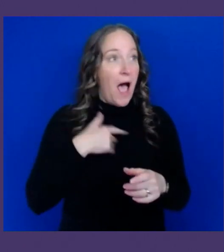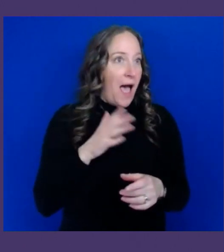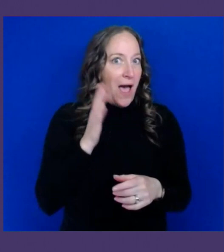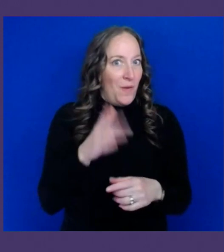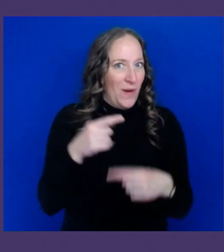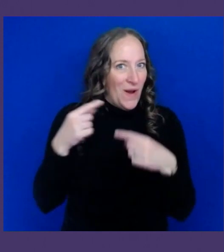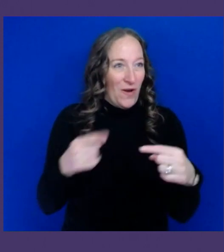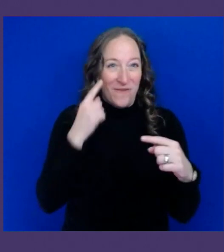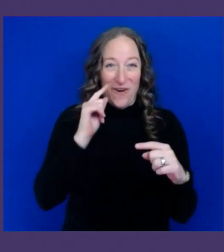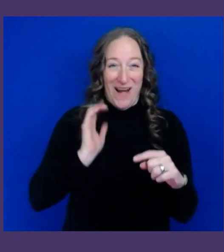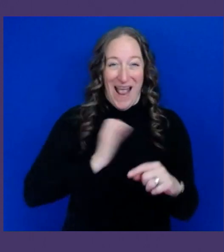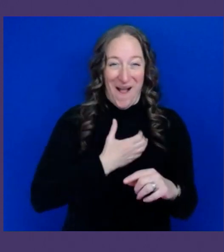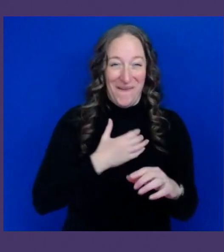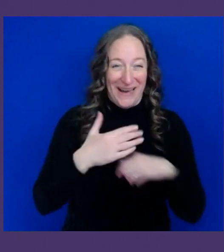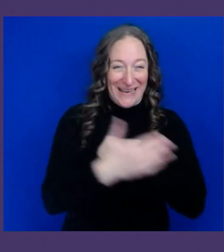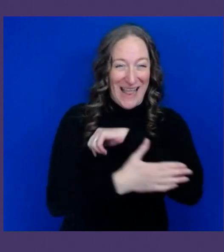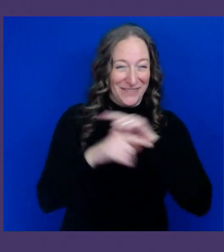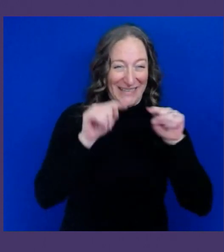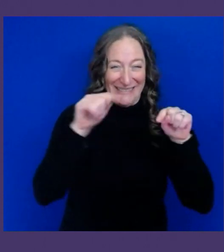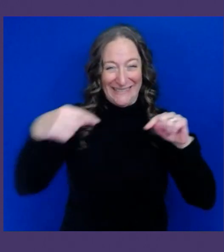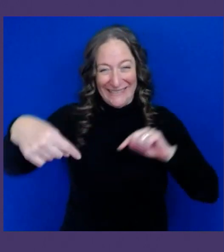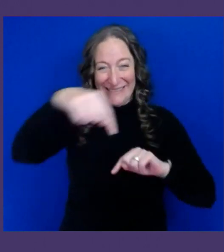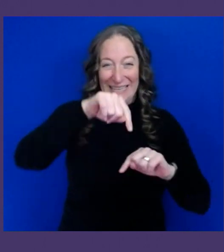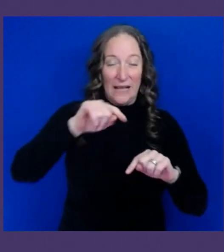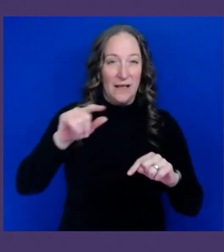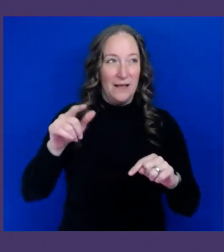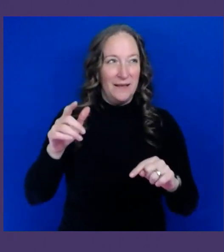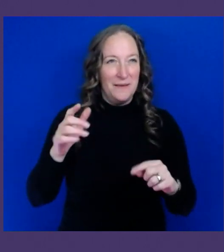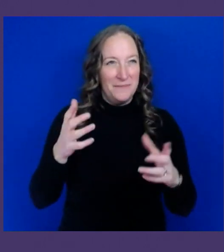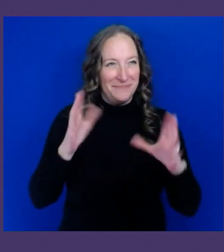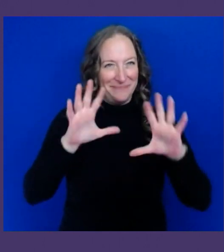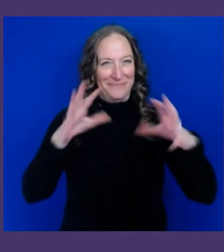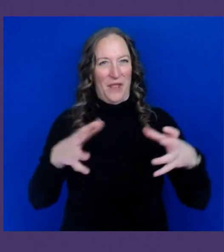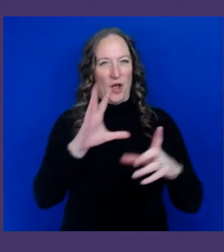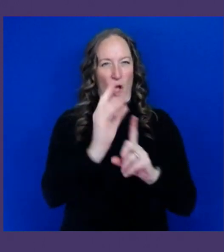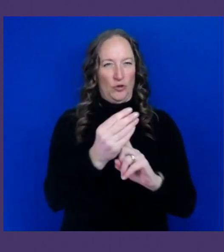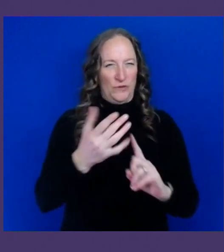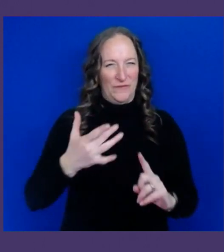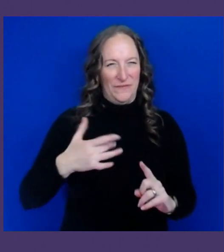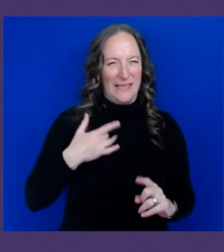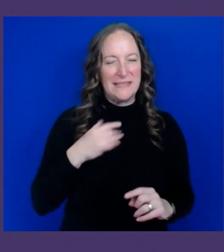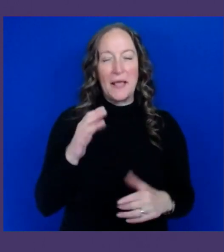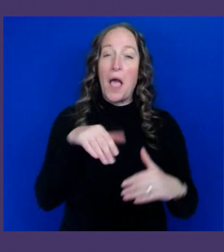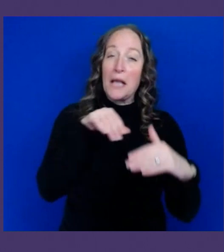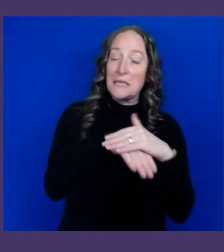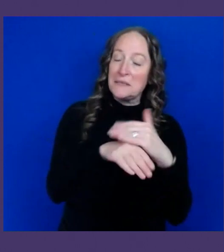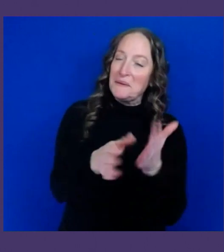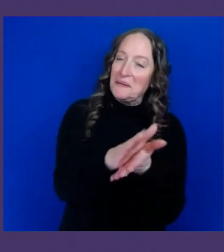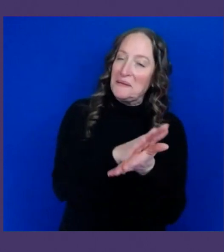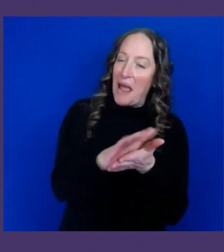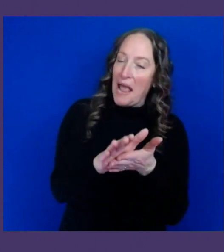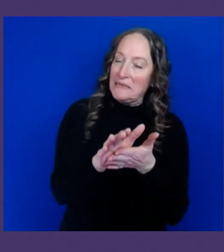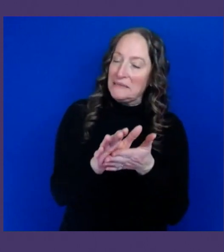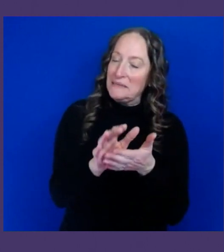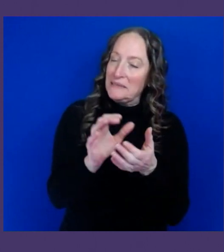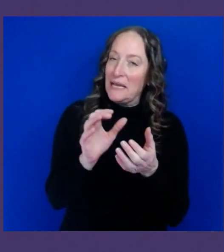have this sense that, while accessibility is a nice-to-have, accessibility and inclusion are things